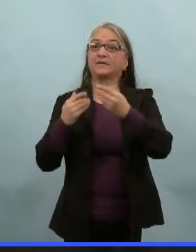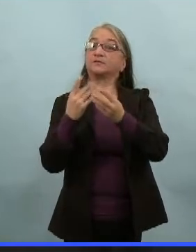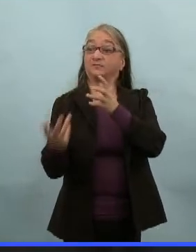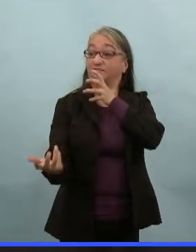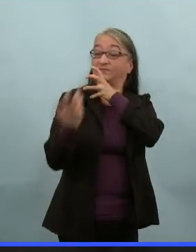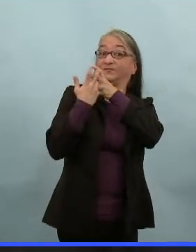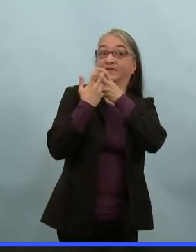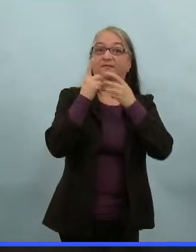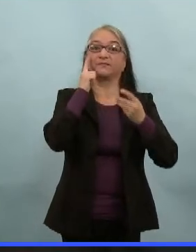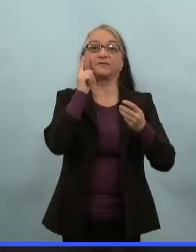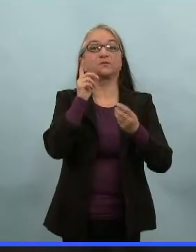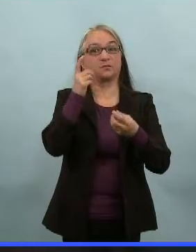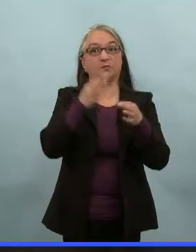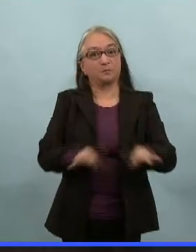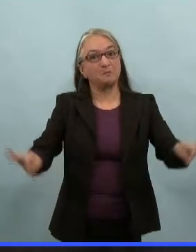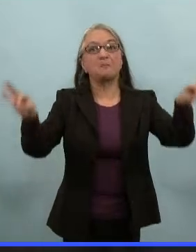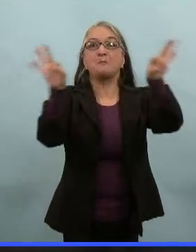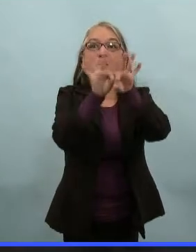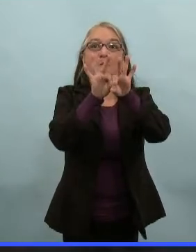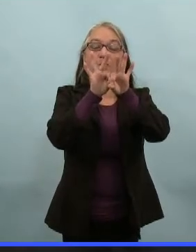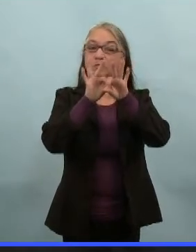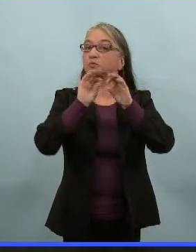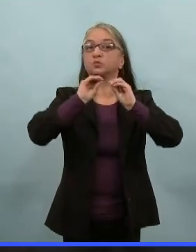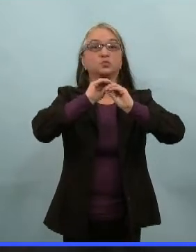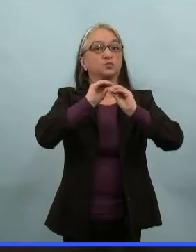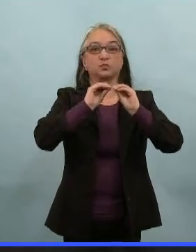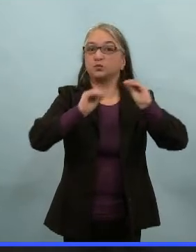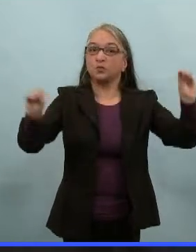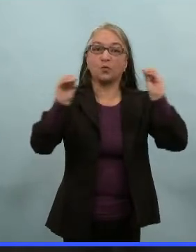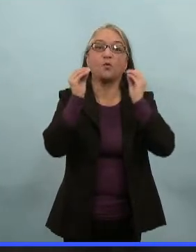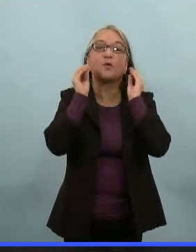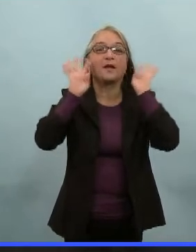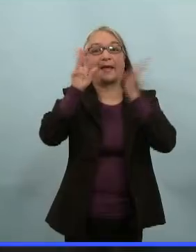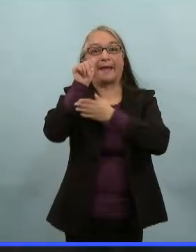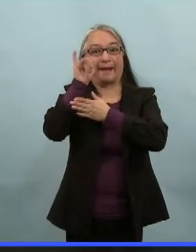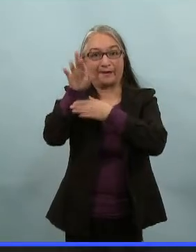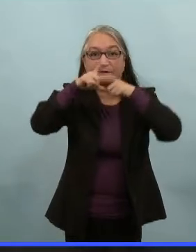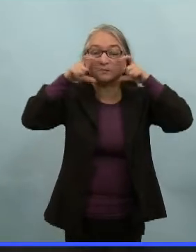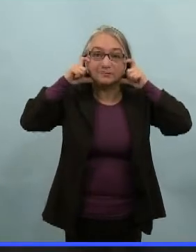for the most people in most settings a double layered cotton mask is sufficient ideally with